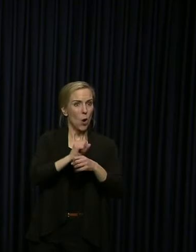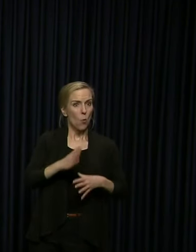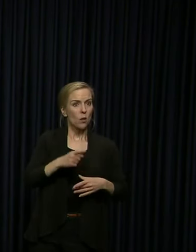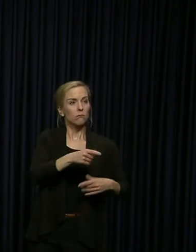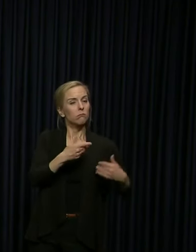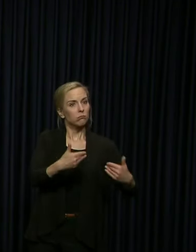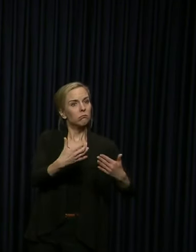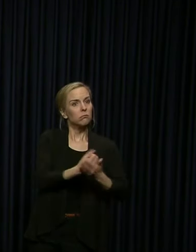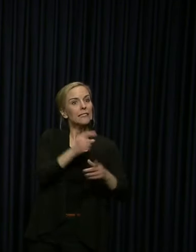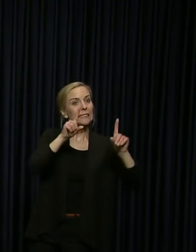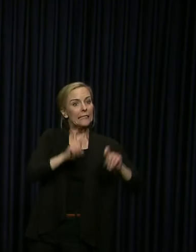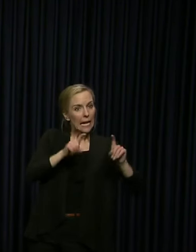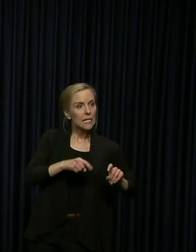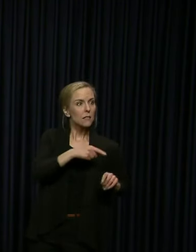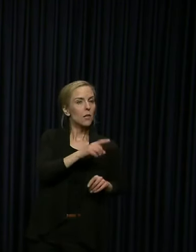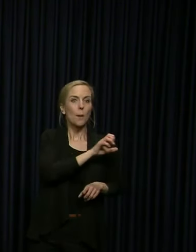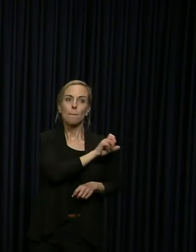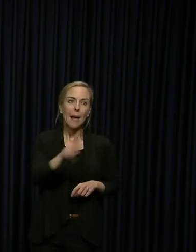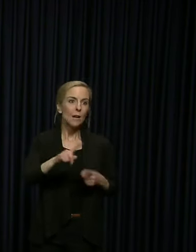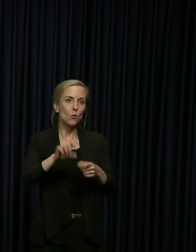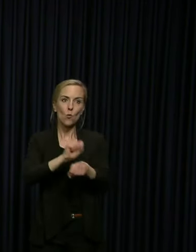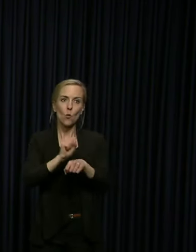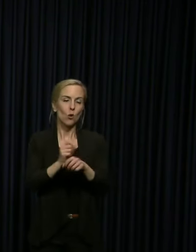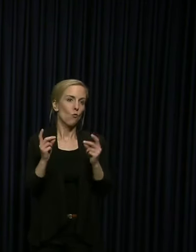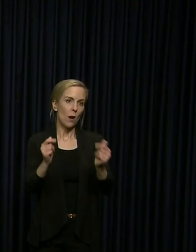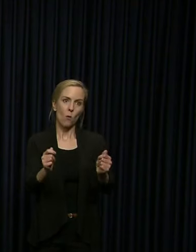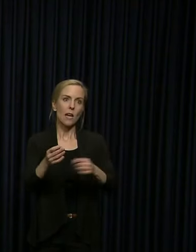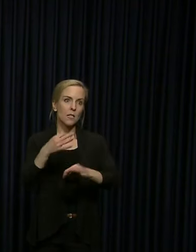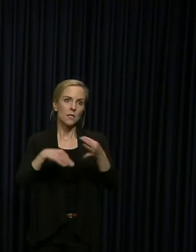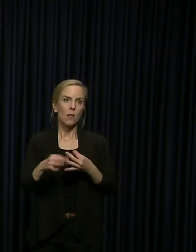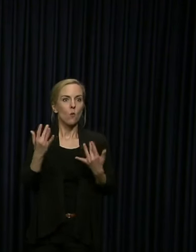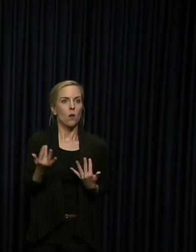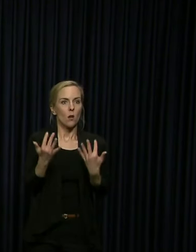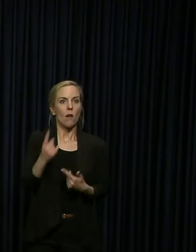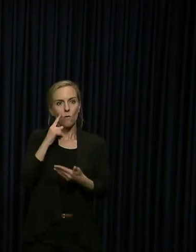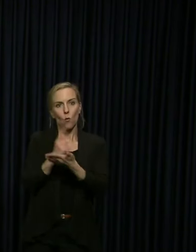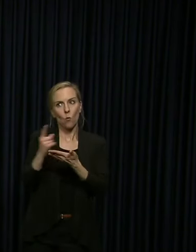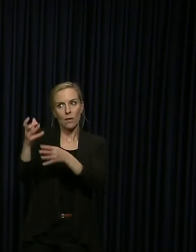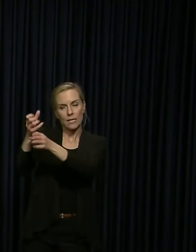GOOD NEWS IF YOU CAN FIND GOOD NEWS IN THE MIDST OF THIS